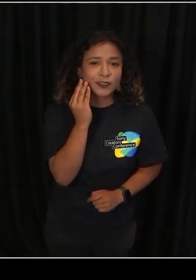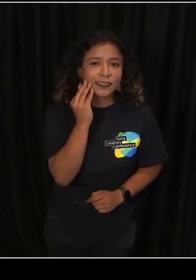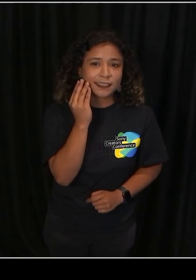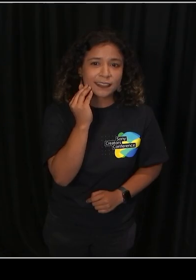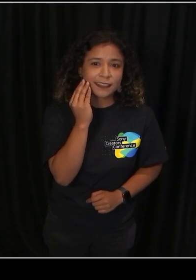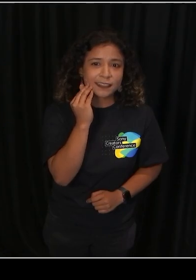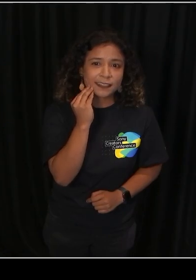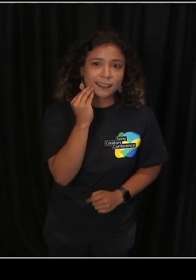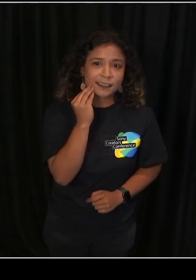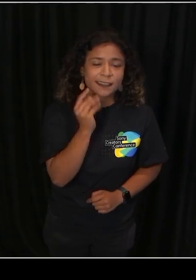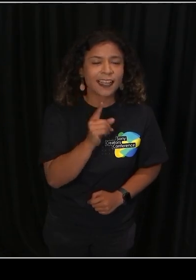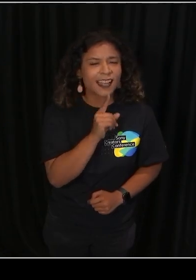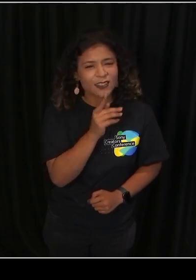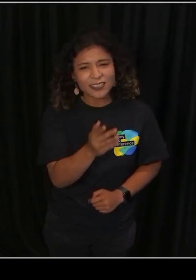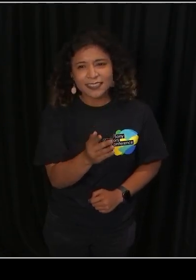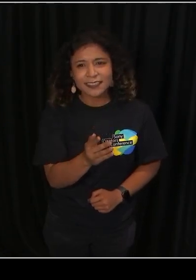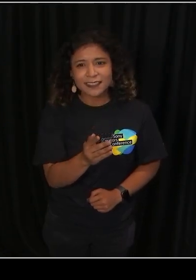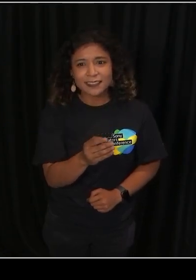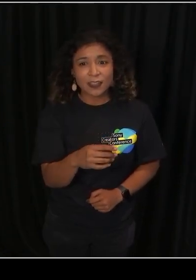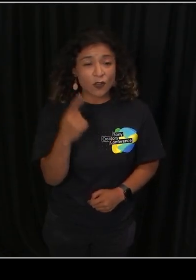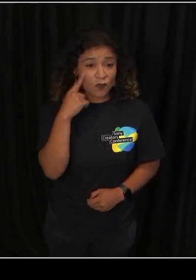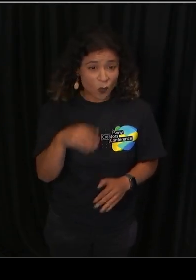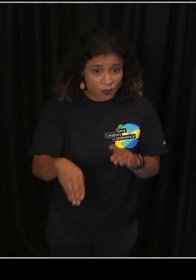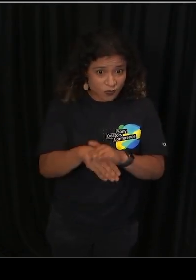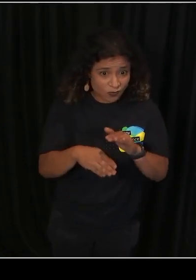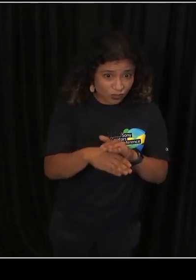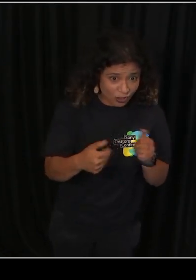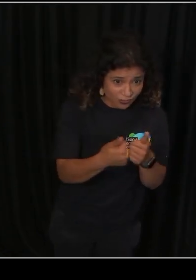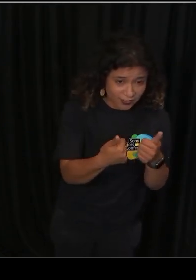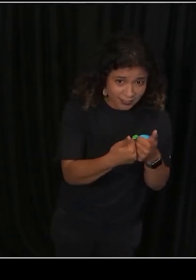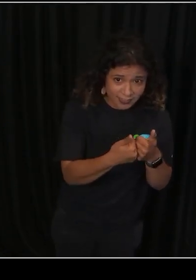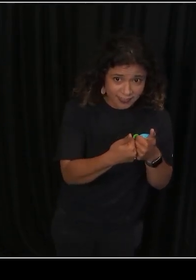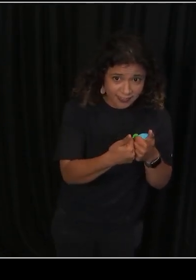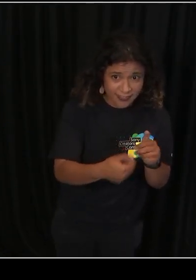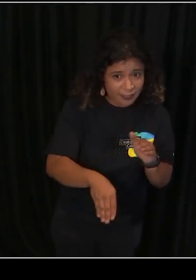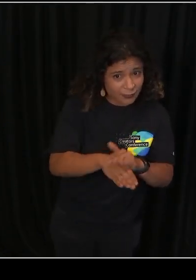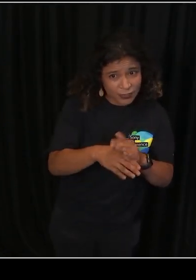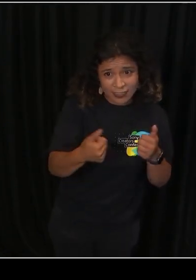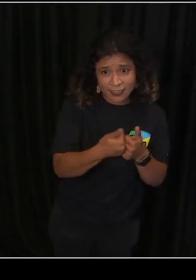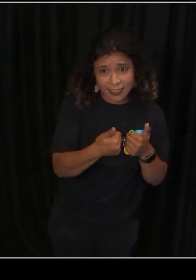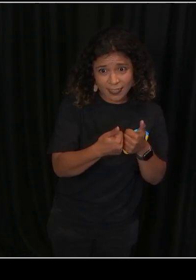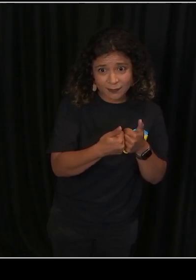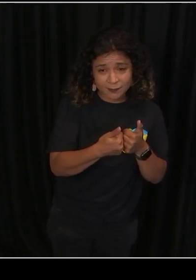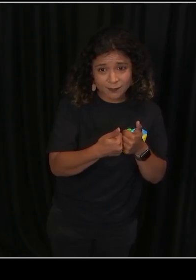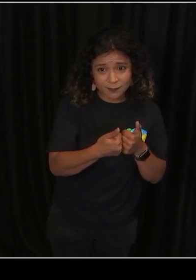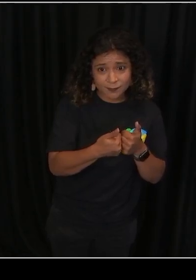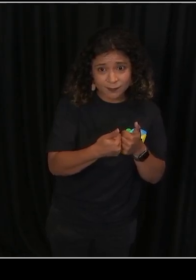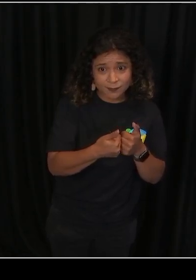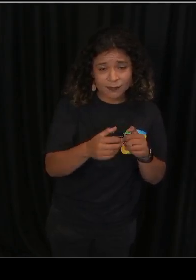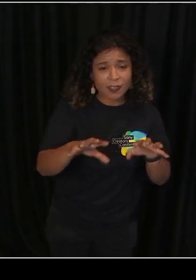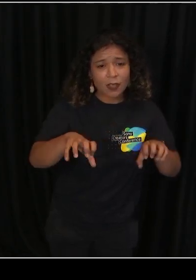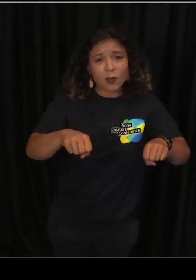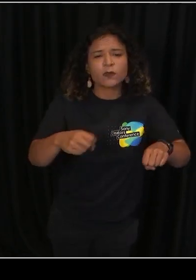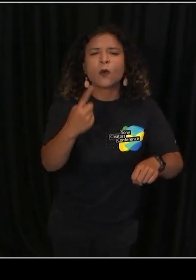actually, you know, in the football matches, the football matches will be held once or twice a week,